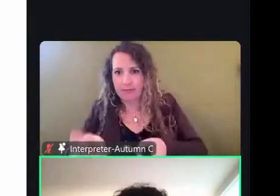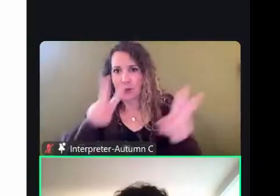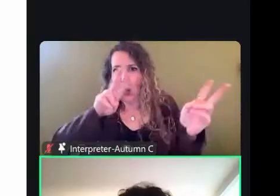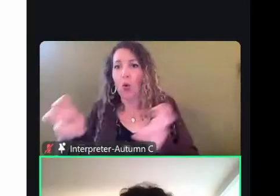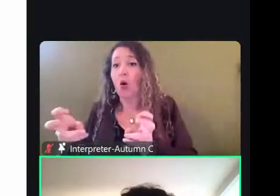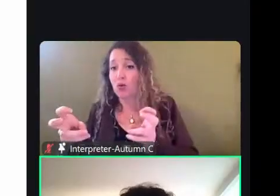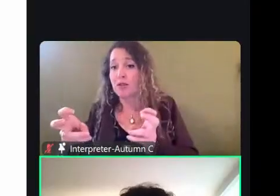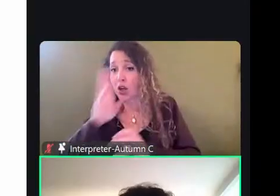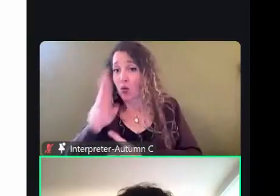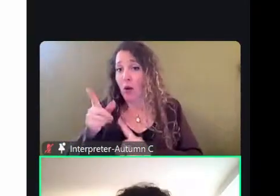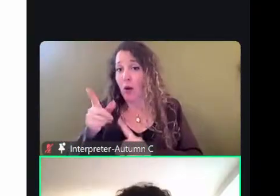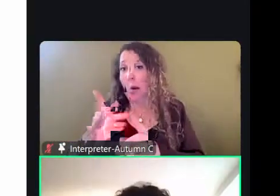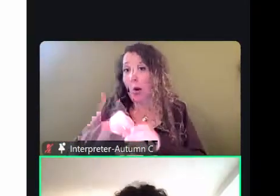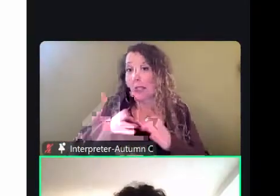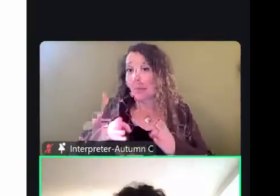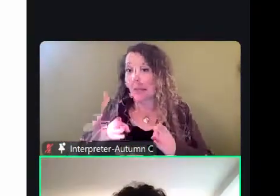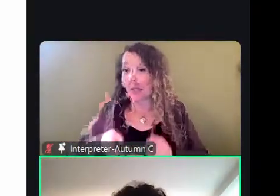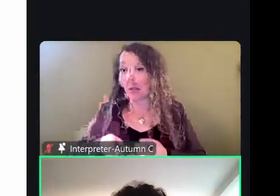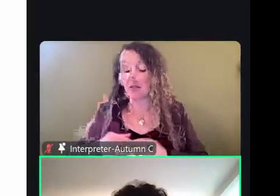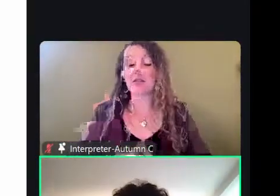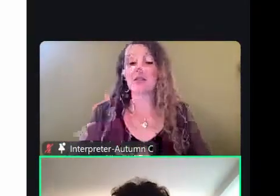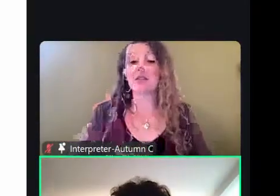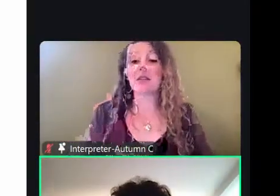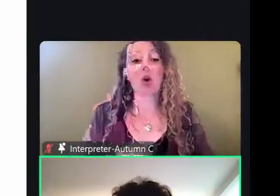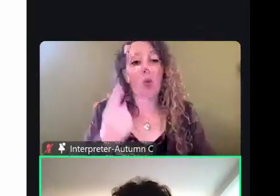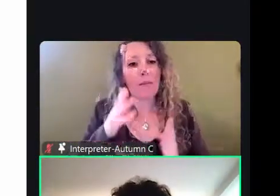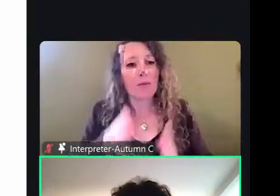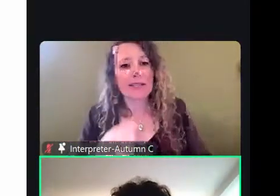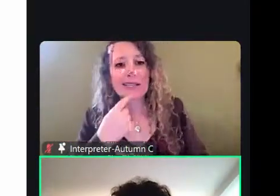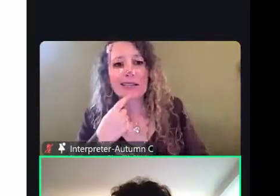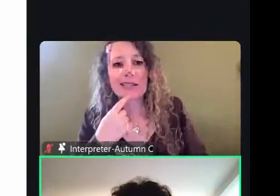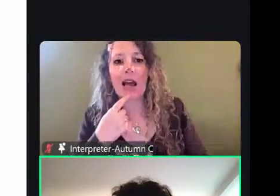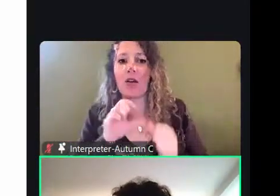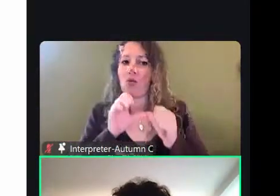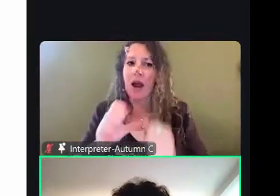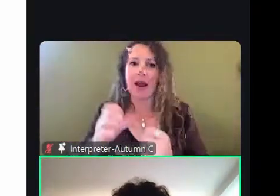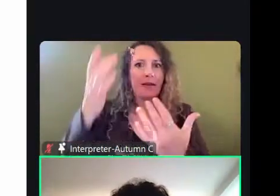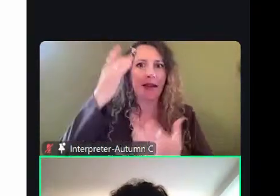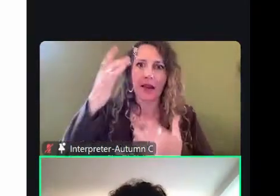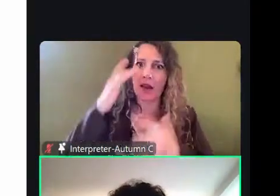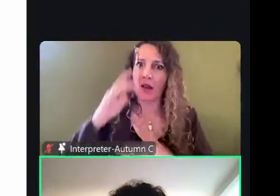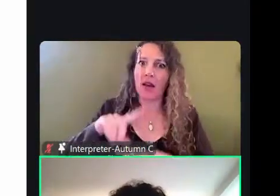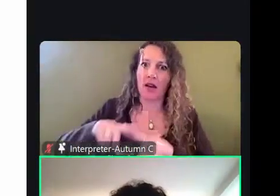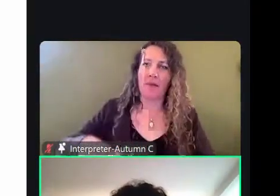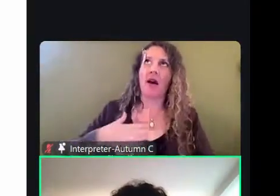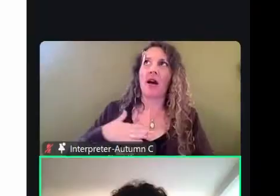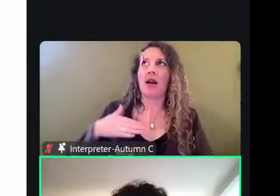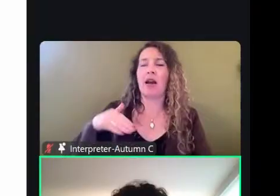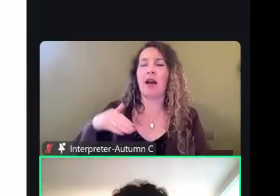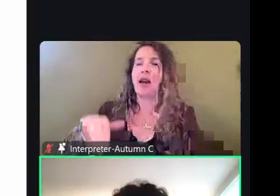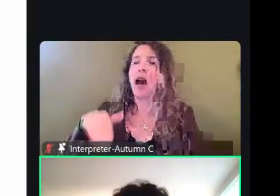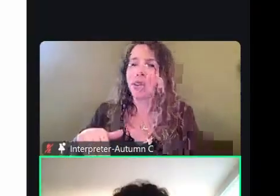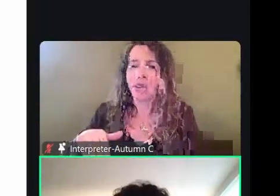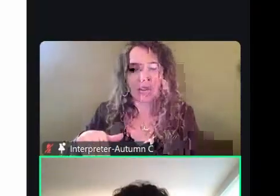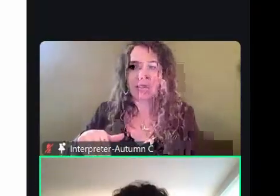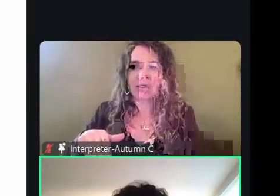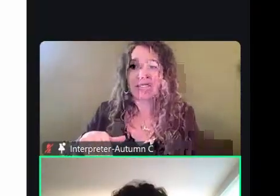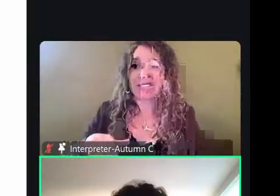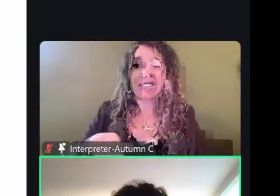illustrates some of these themes. So one person said, being chronically ill, I depend on my doctors in a way that most people do not. However,